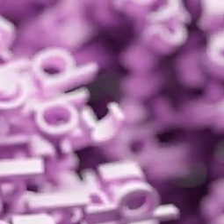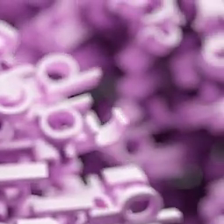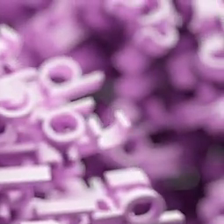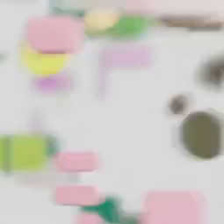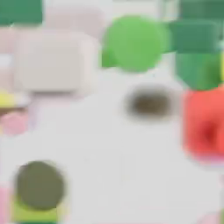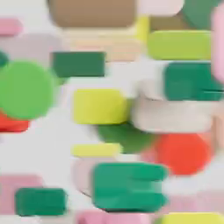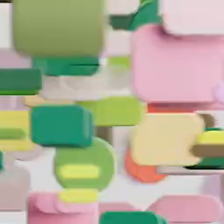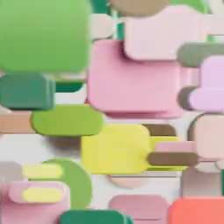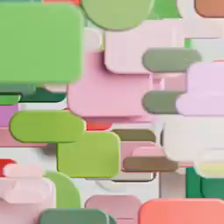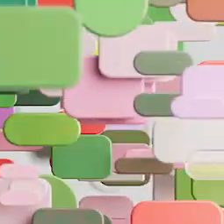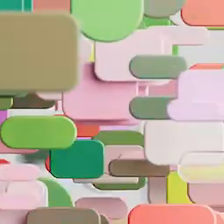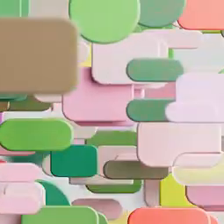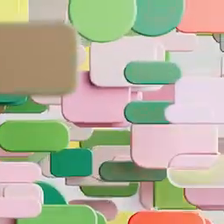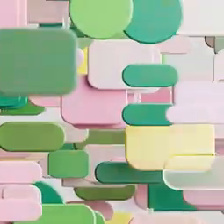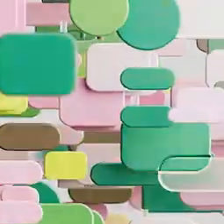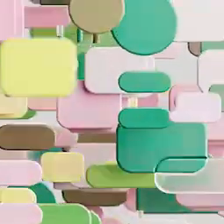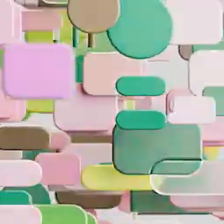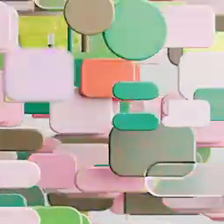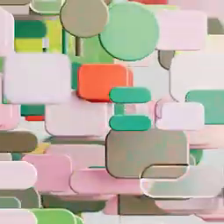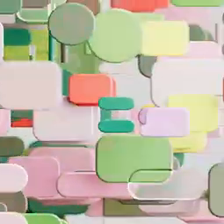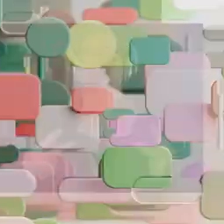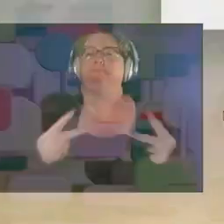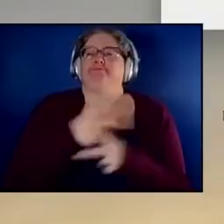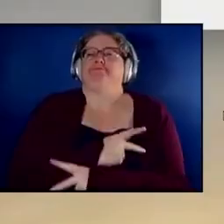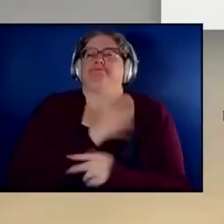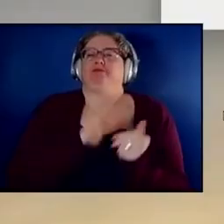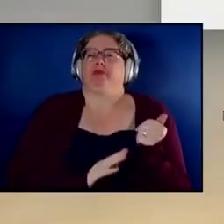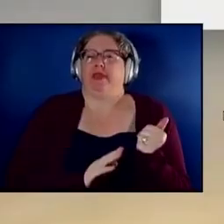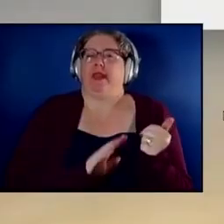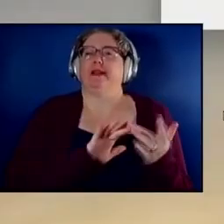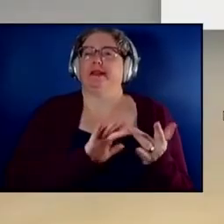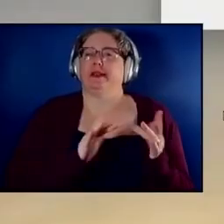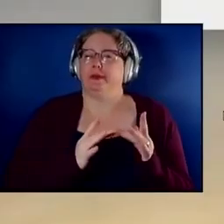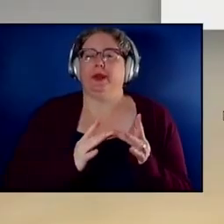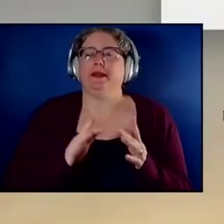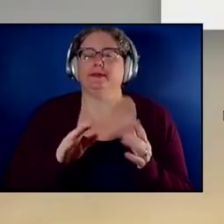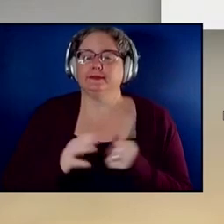useful information is much more challenging. We need to be really careful about that because